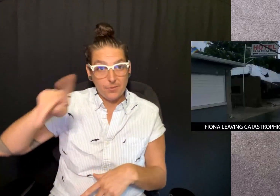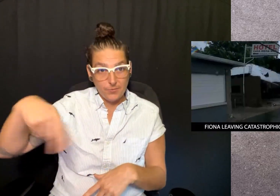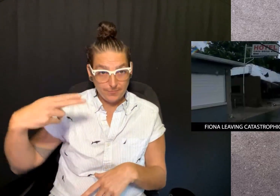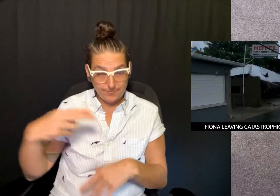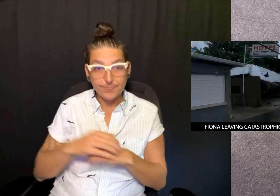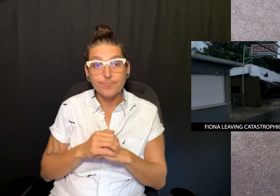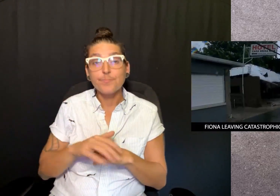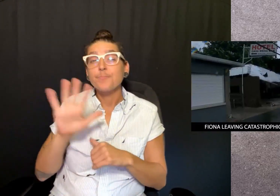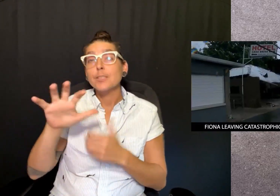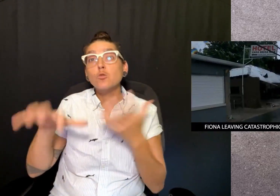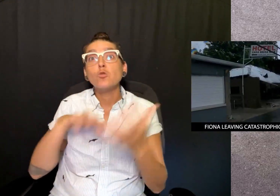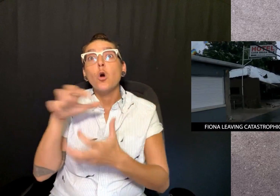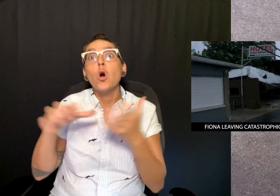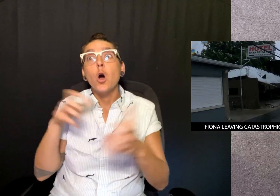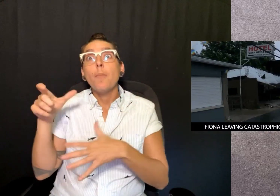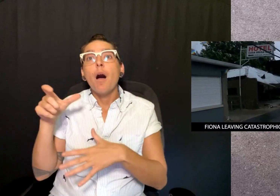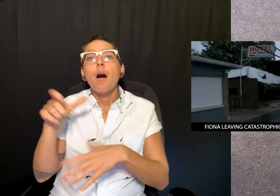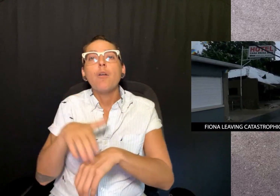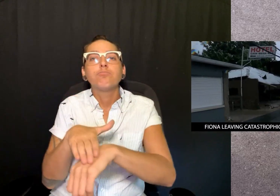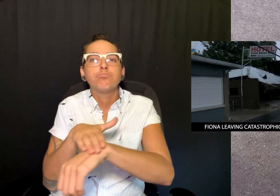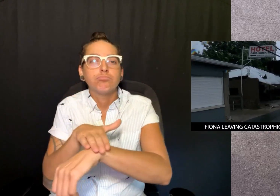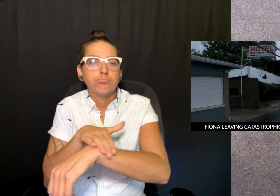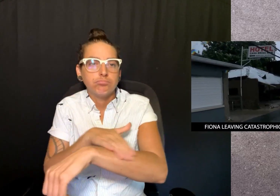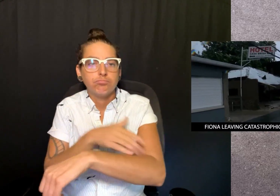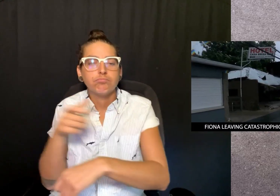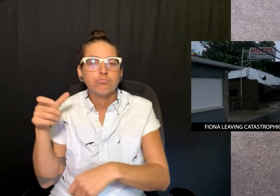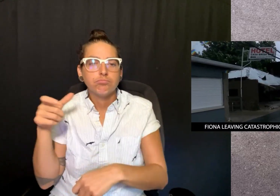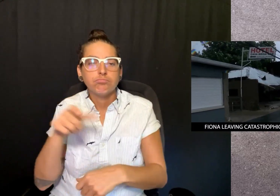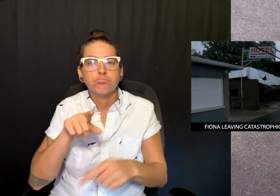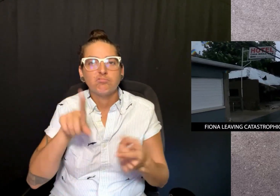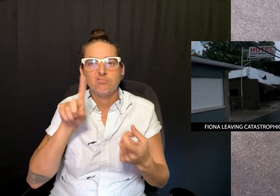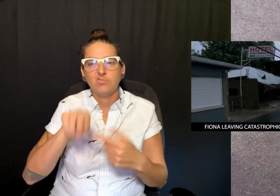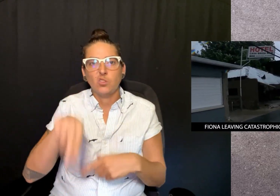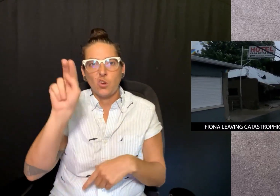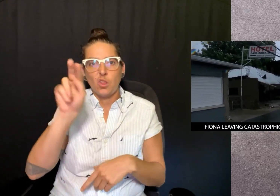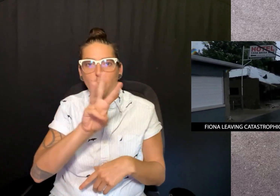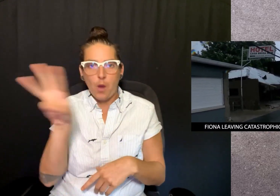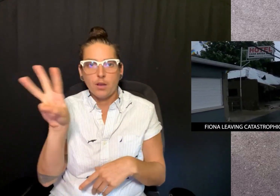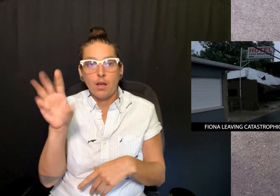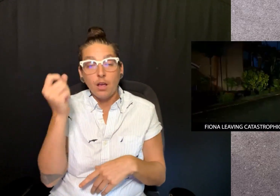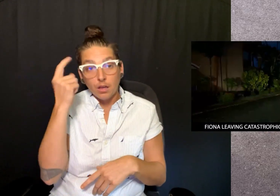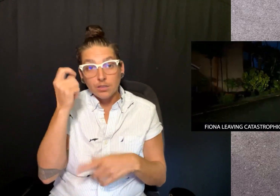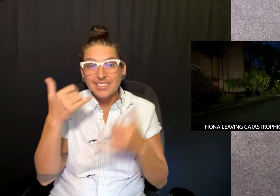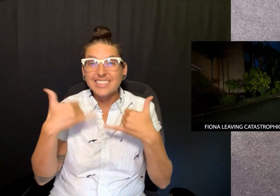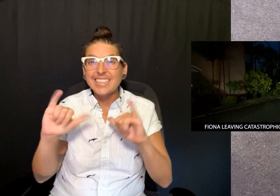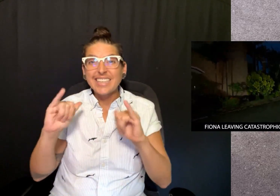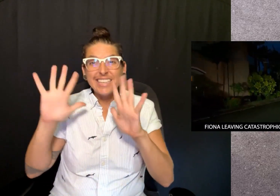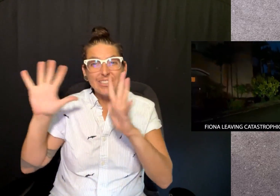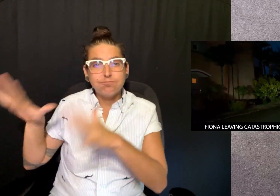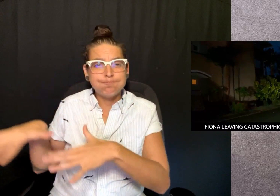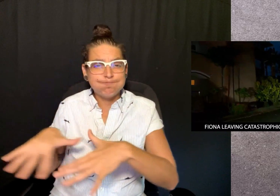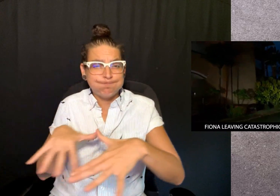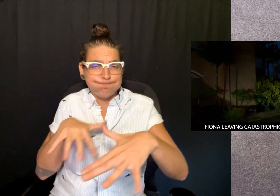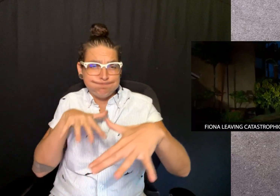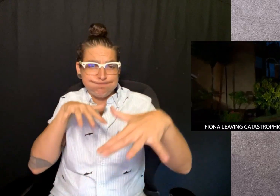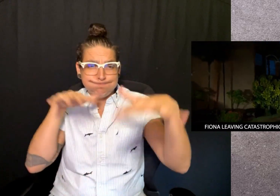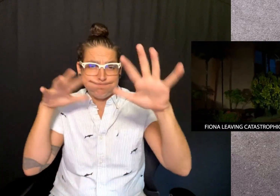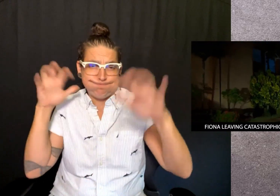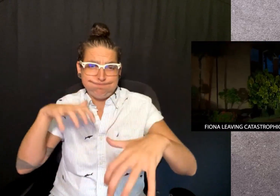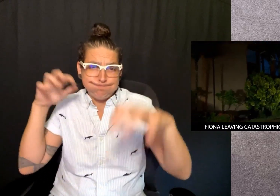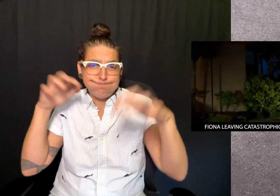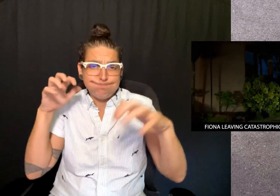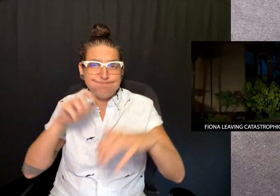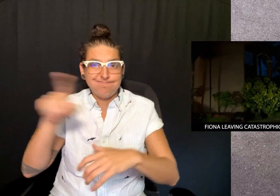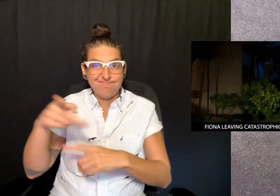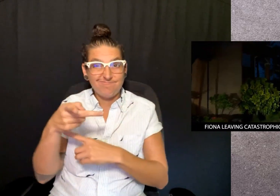90 mph but as the storm is moving slowly to the northwest it is still dropping flooding